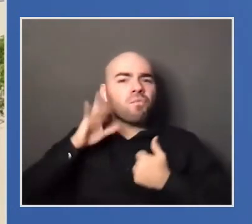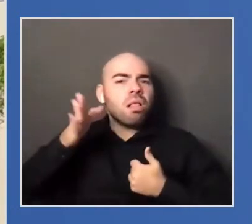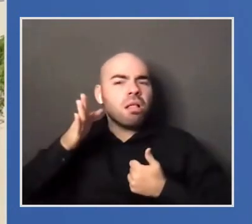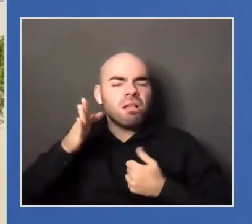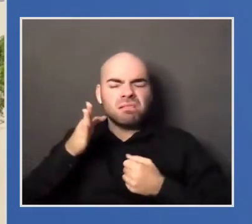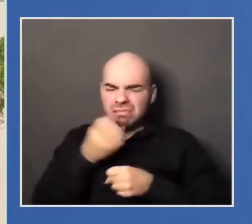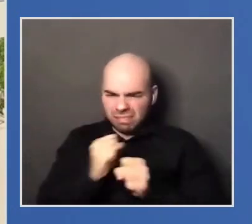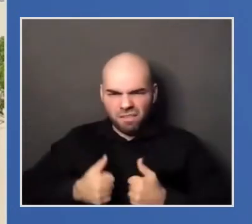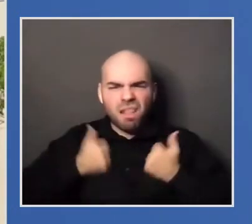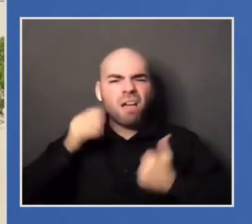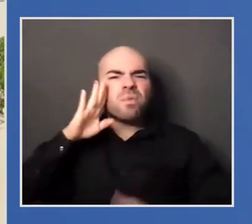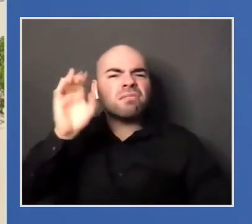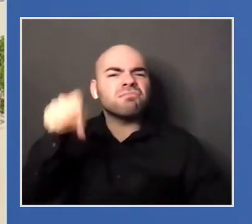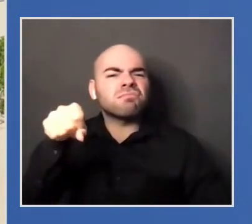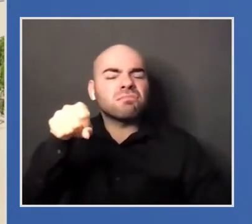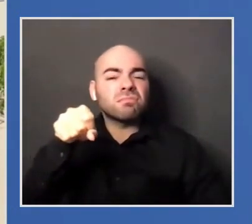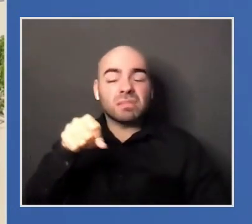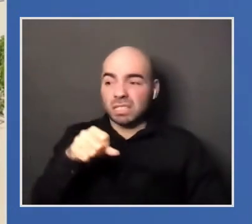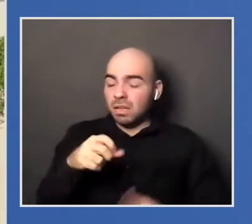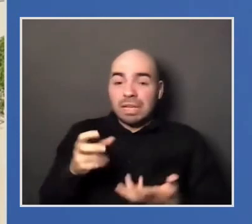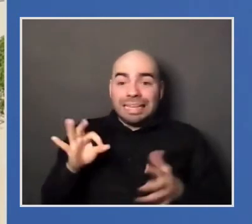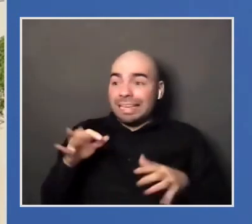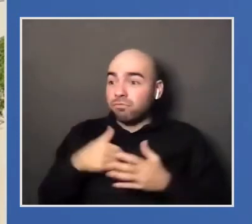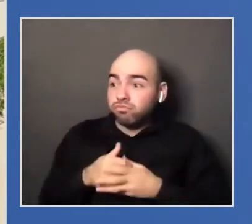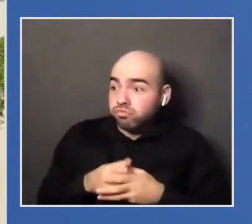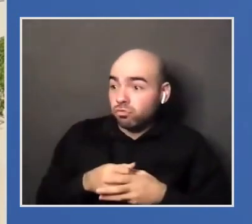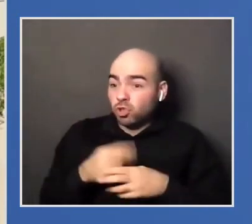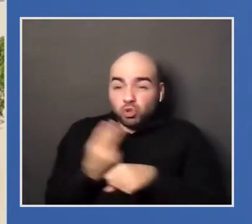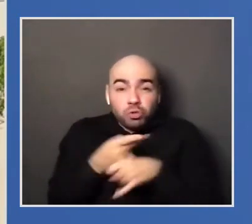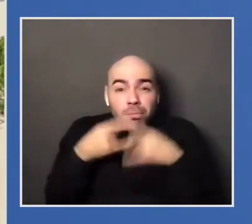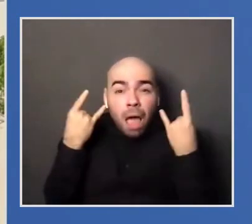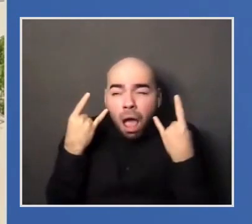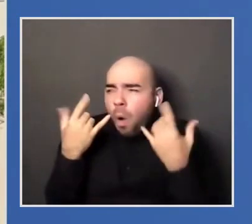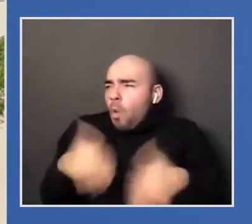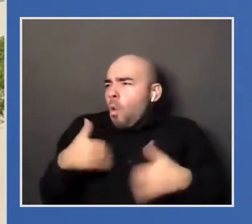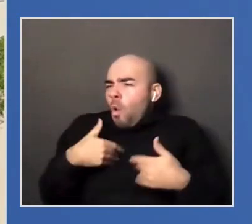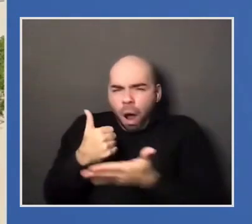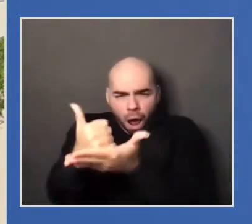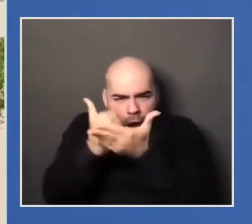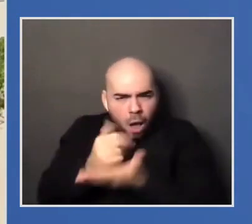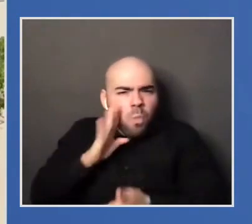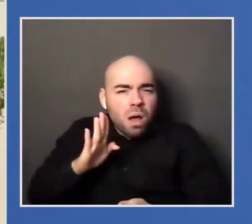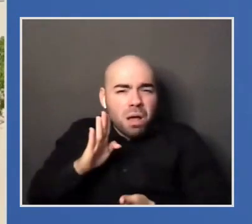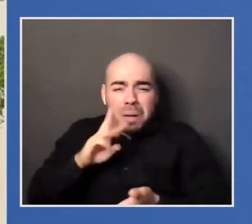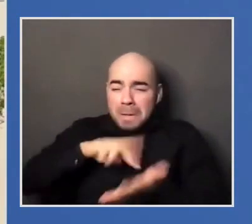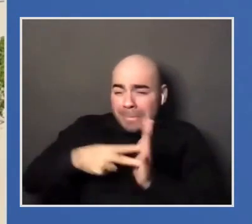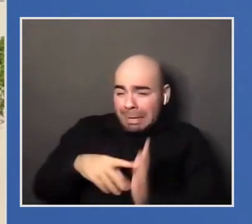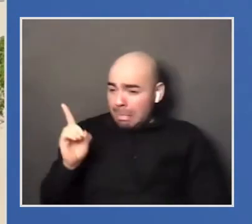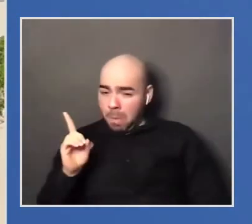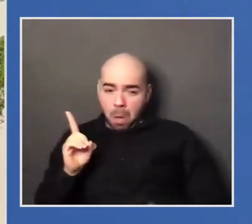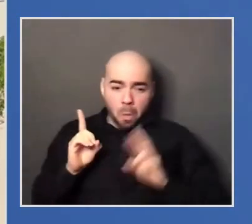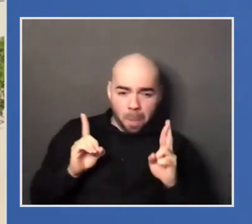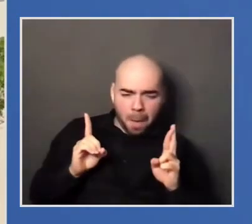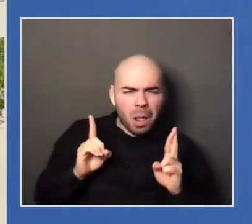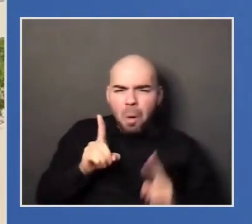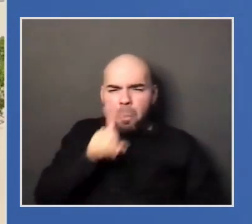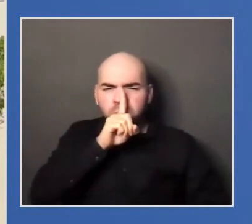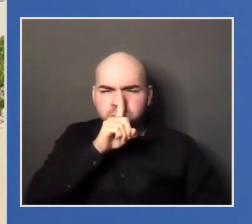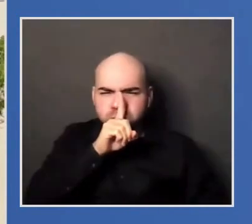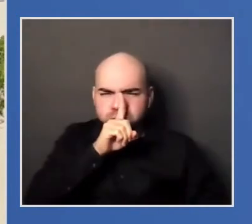VISIT I WILL VOTE.COM/FL.